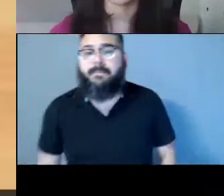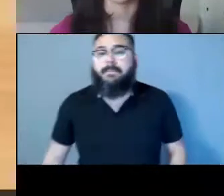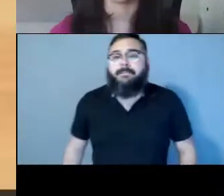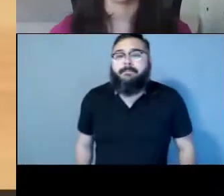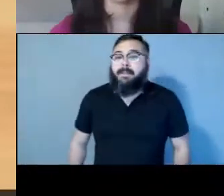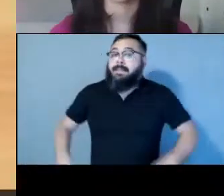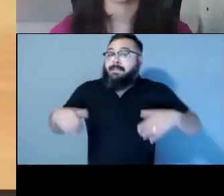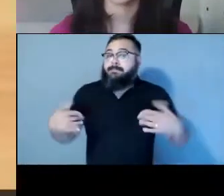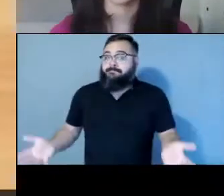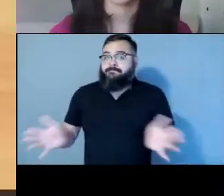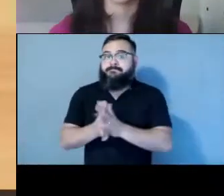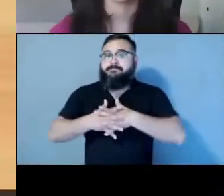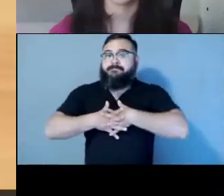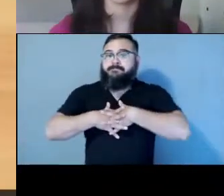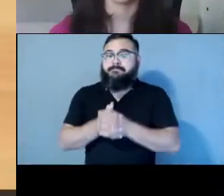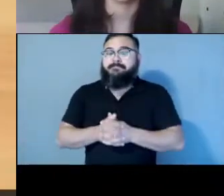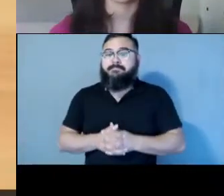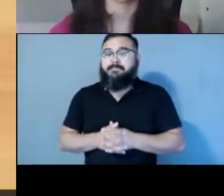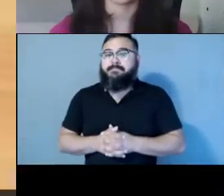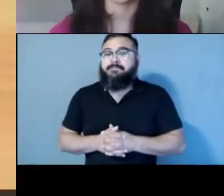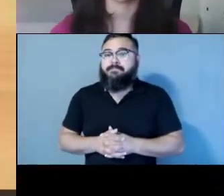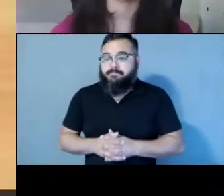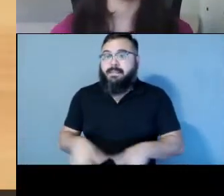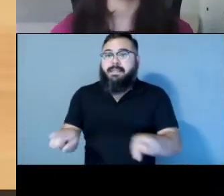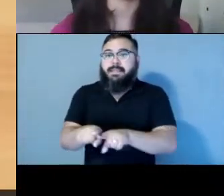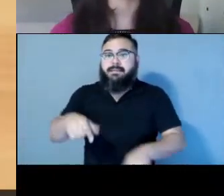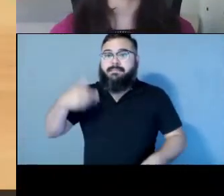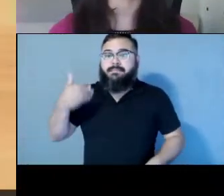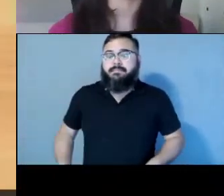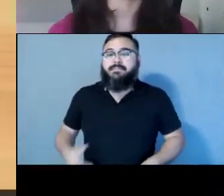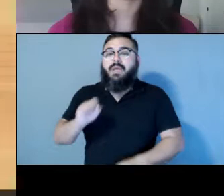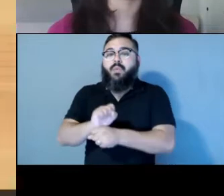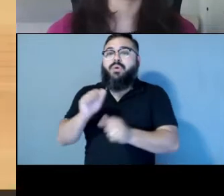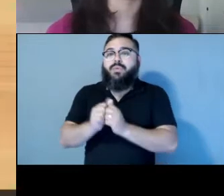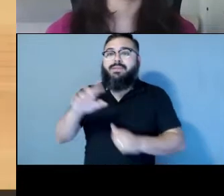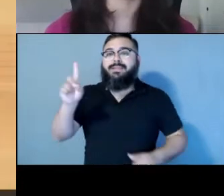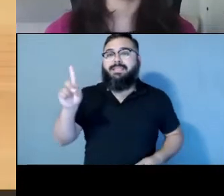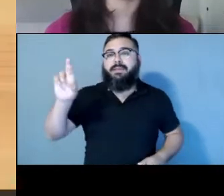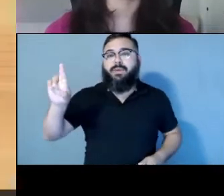Okay, so like I said, I'm at Disability Rights Texas and for those of you that don't know